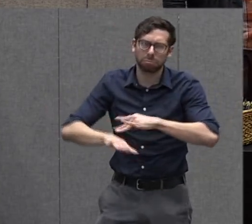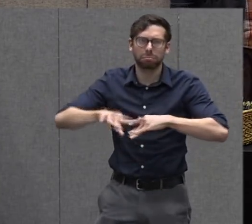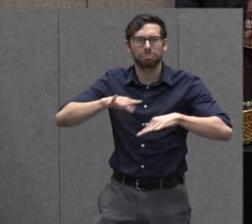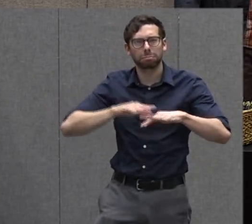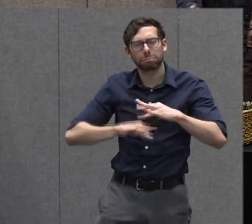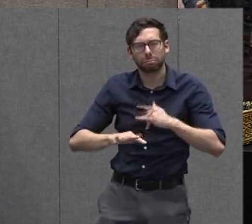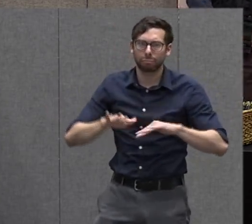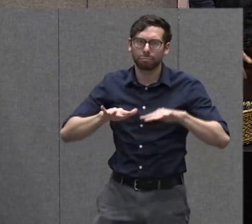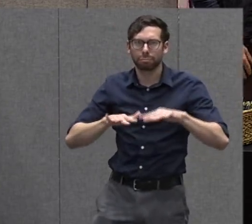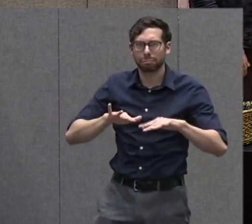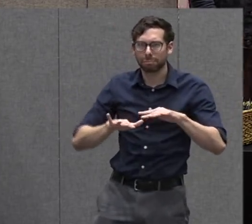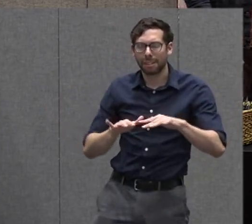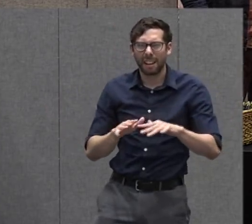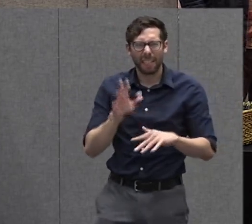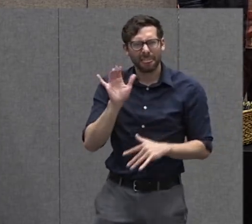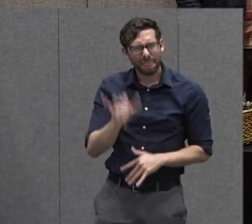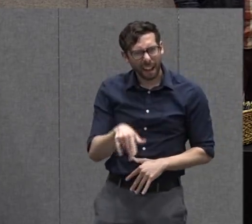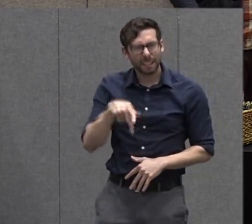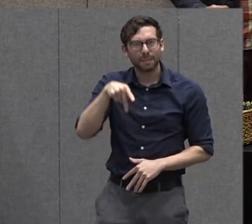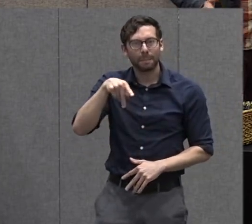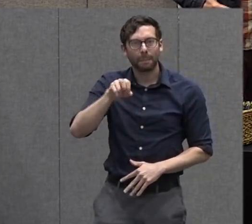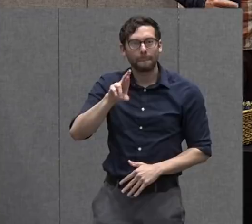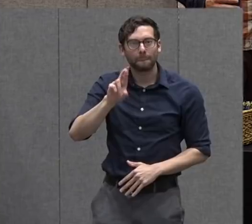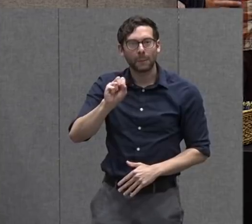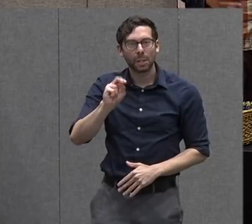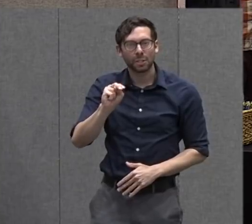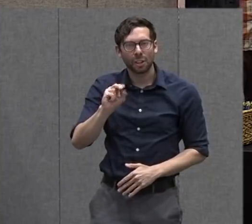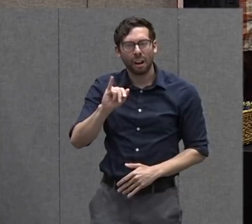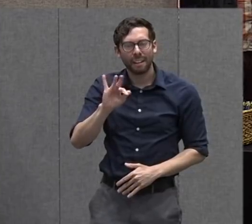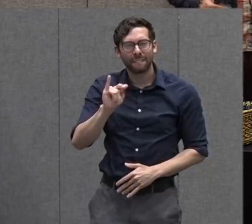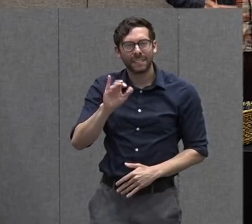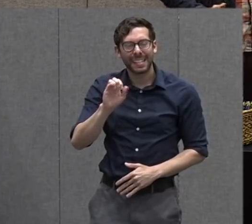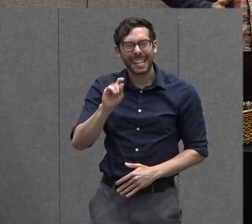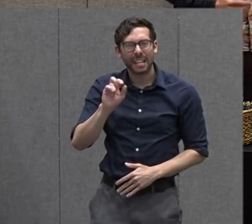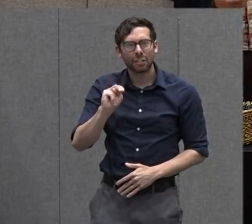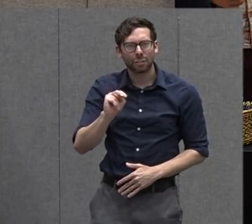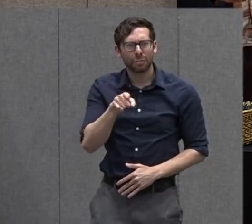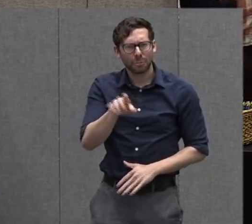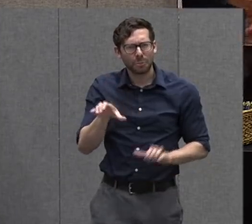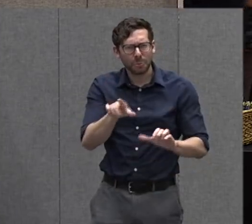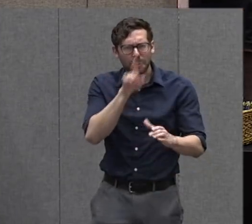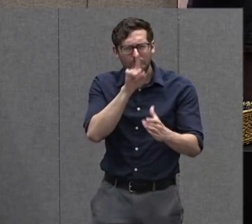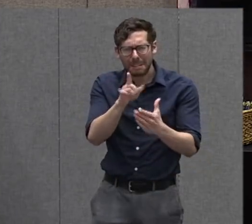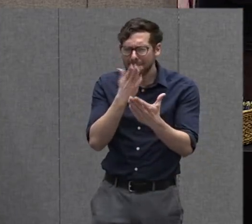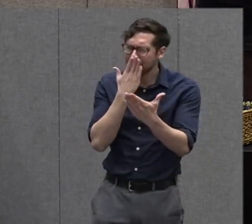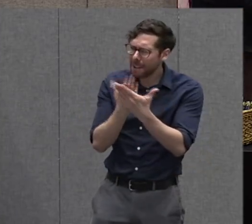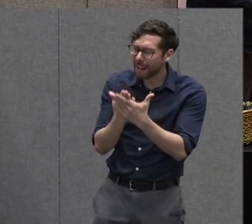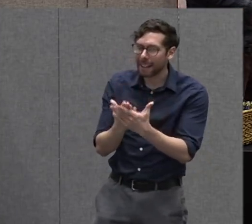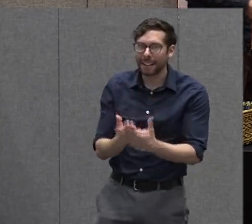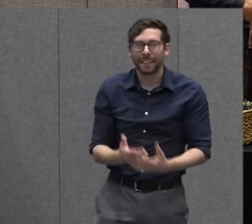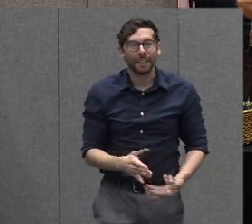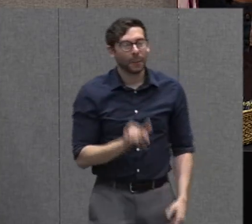[Mr. R] Thank you, I you know what, after last week and after jumping into this